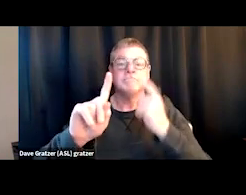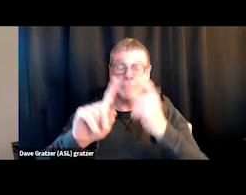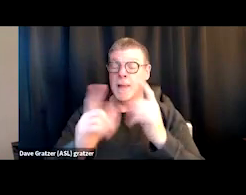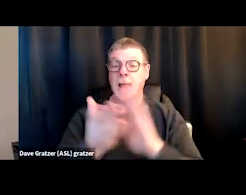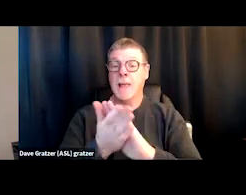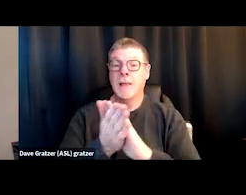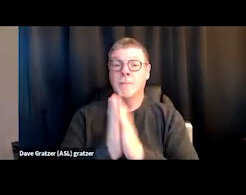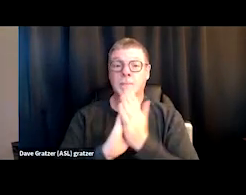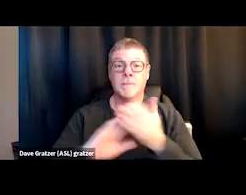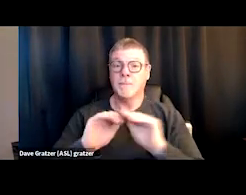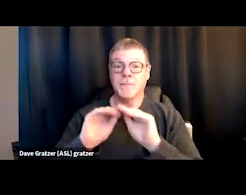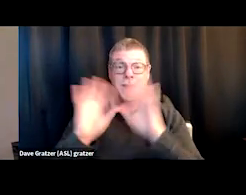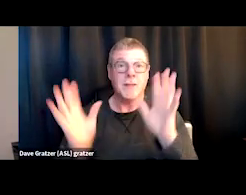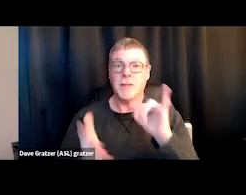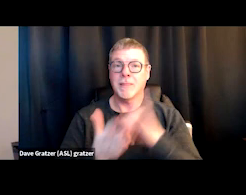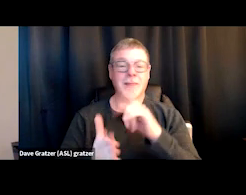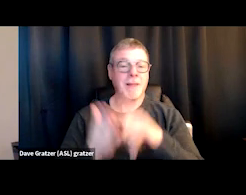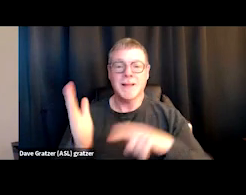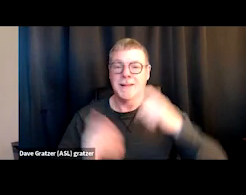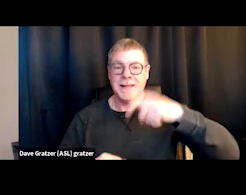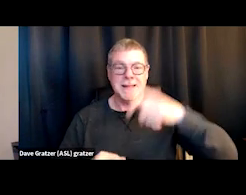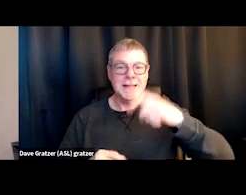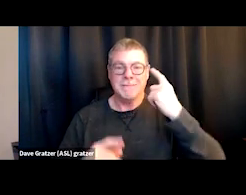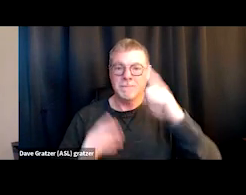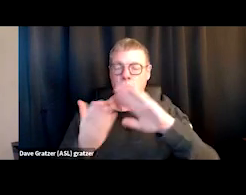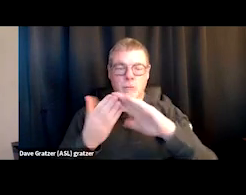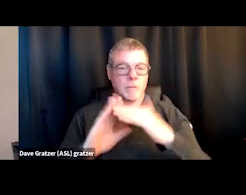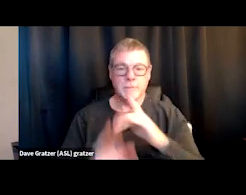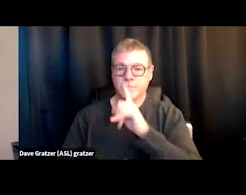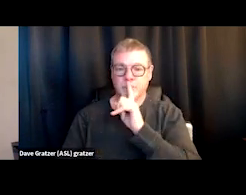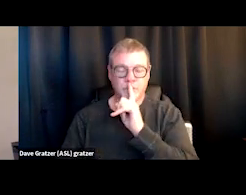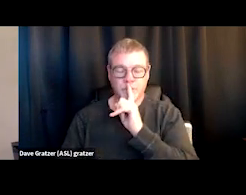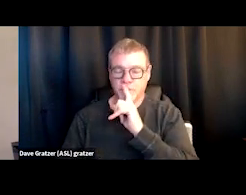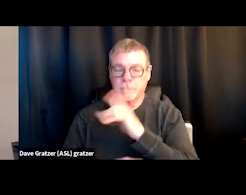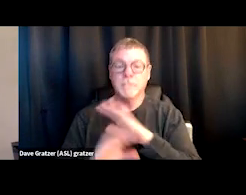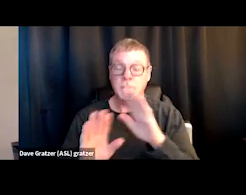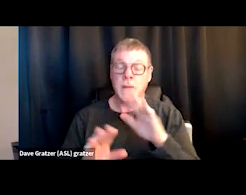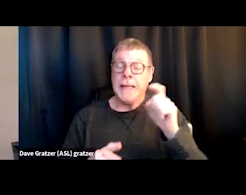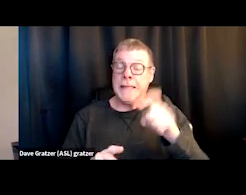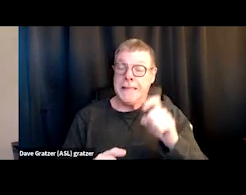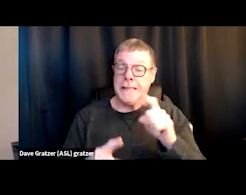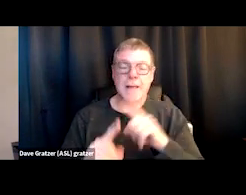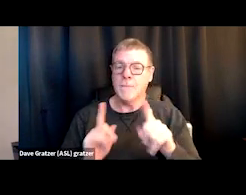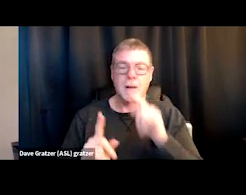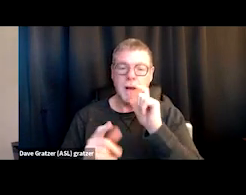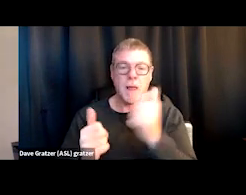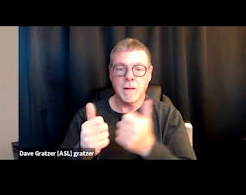that that's not what the need was in the community. There was certainly that need, but that wasn't the greatest need.